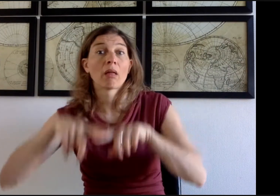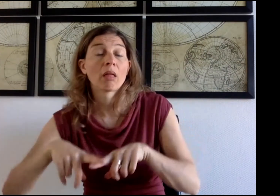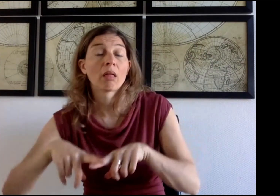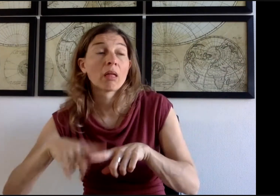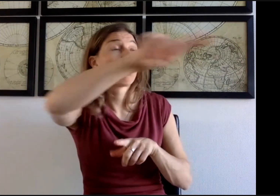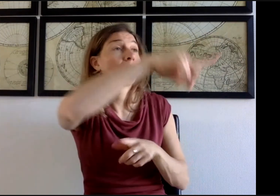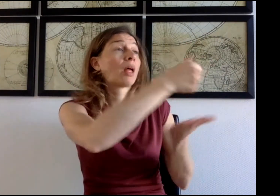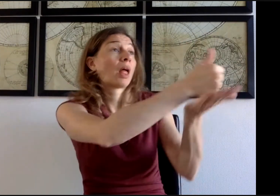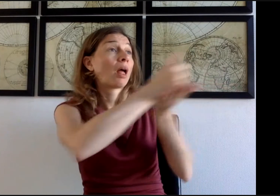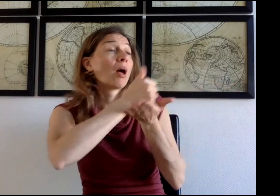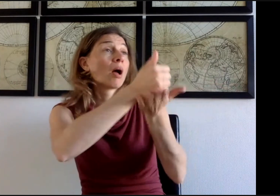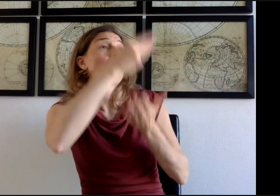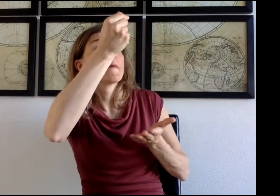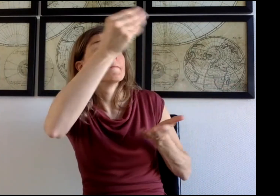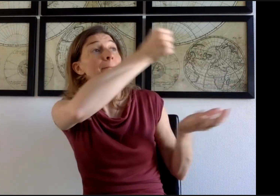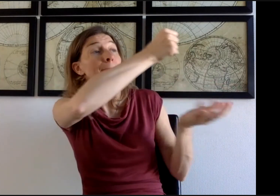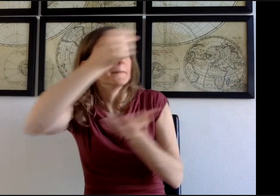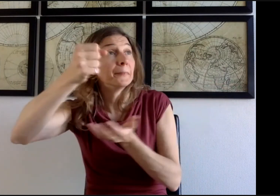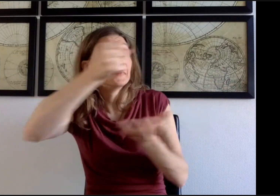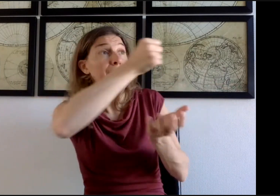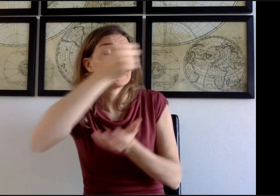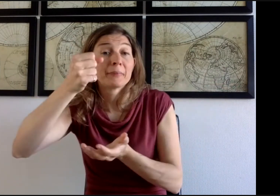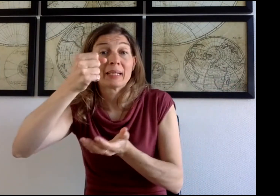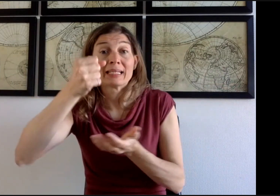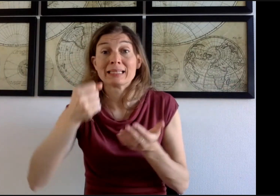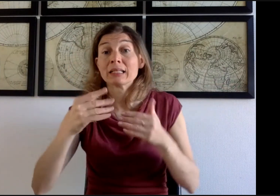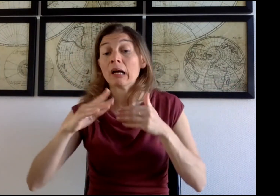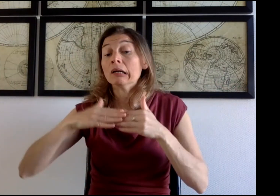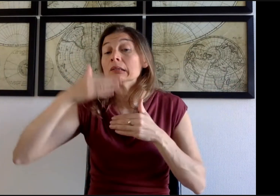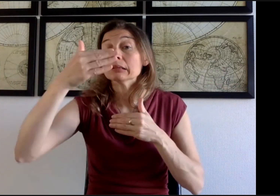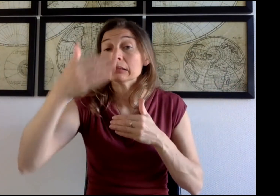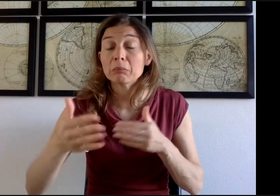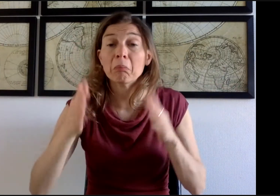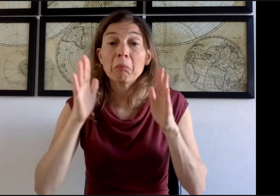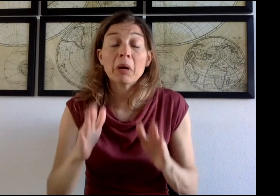CERMI or the Human Rights delegation which depends on CERMI,